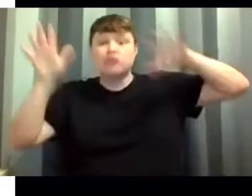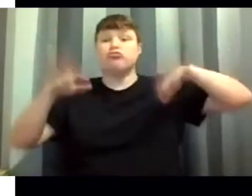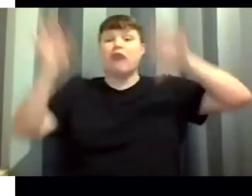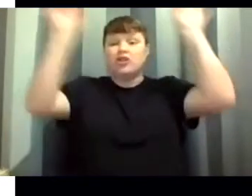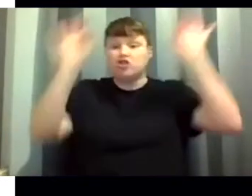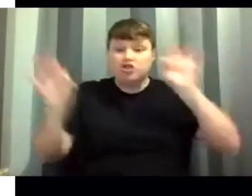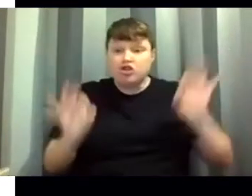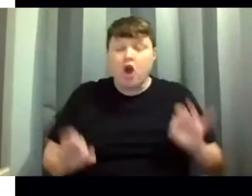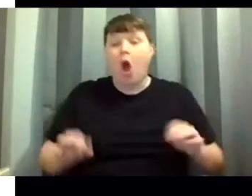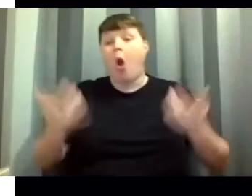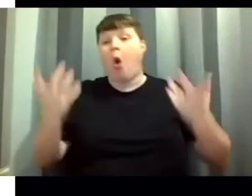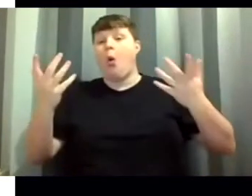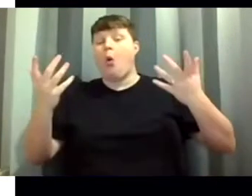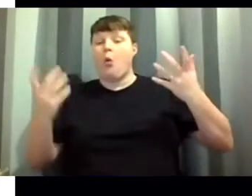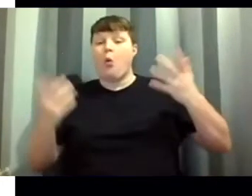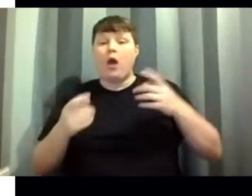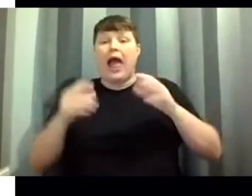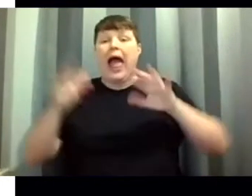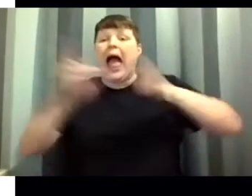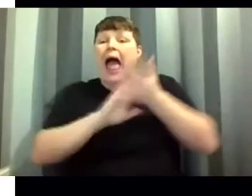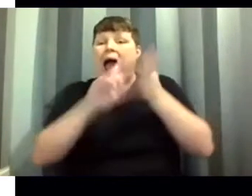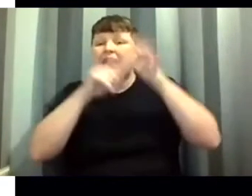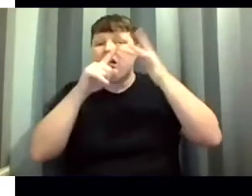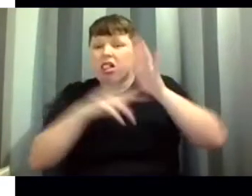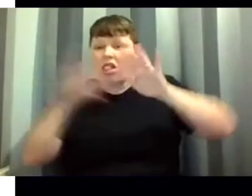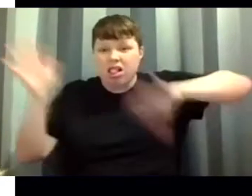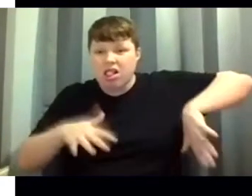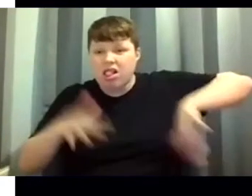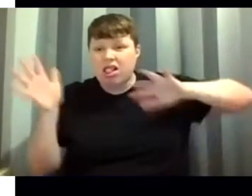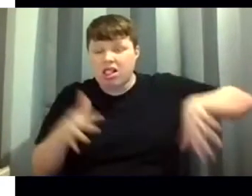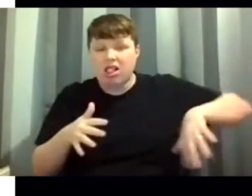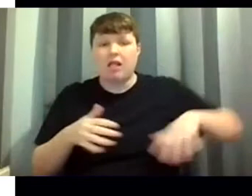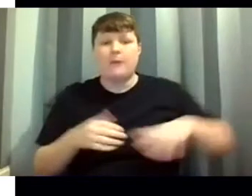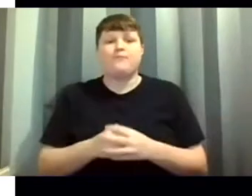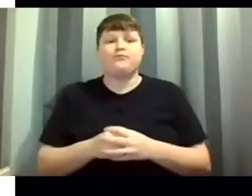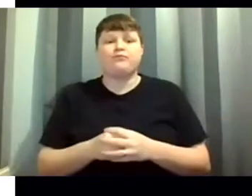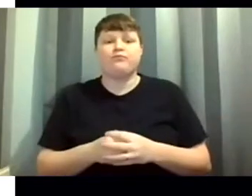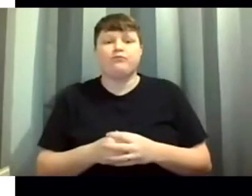lighter where it's snow; otherwise it's rain - and the contours are the pressure at sea level.